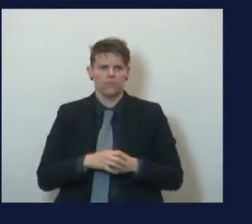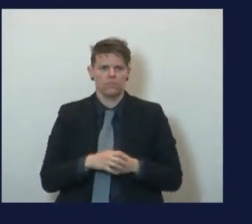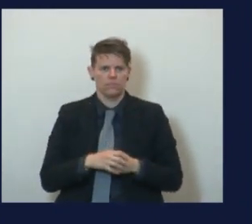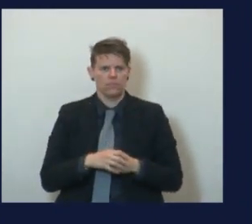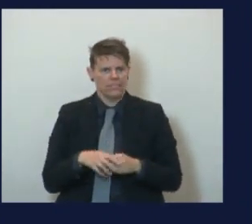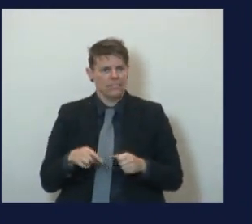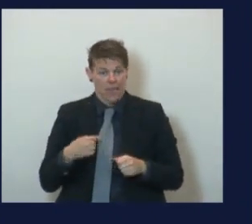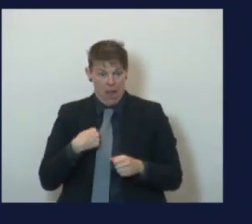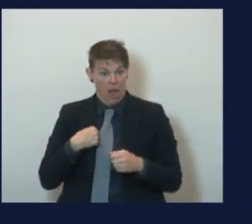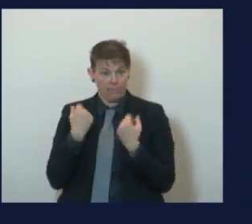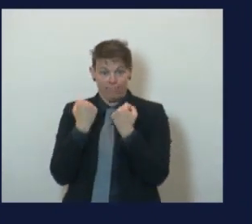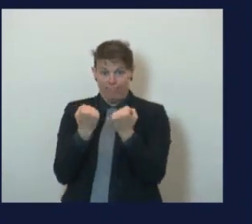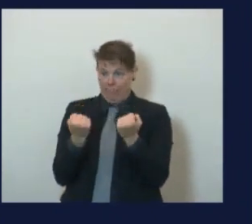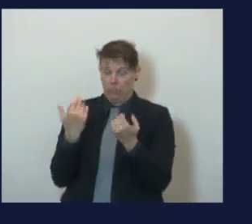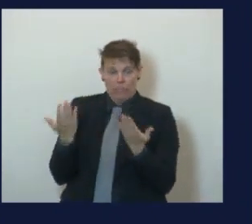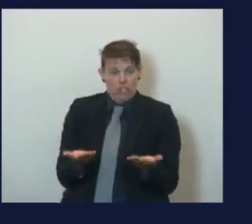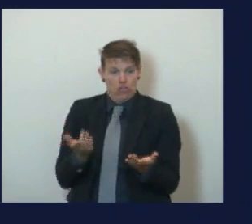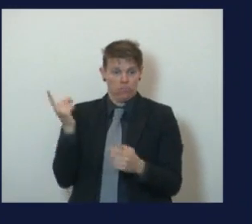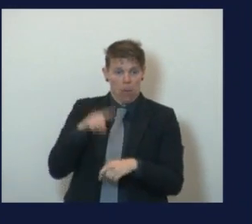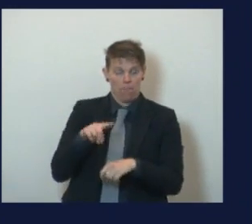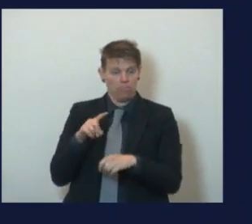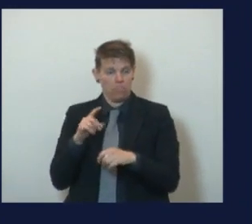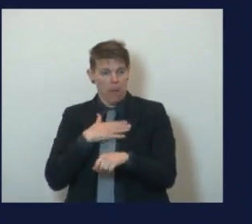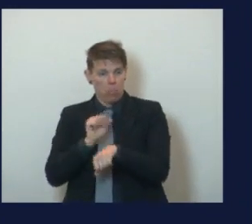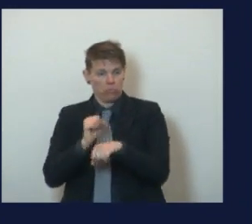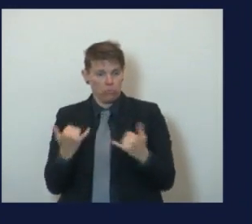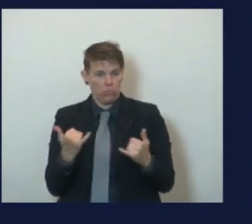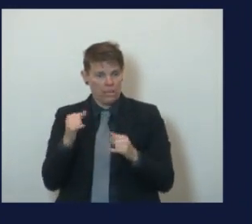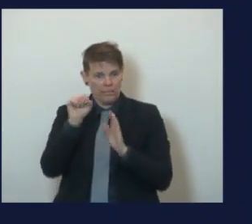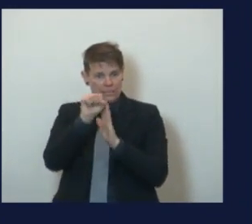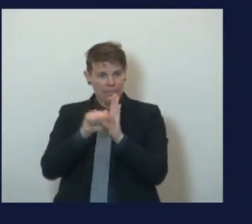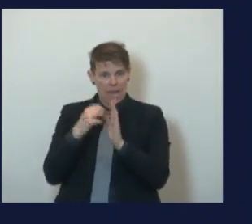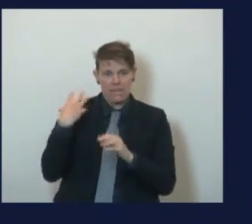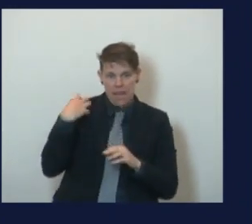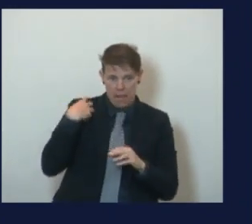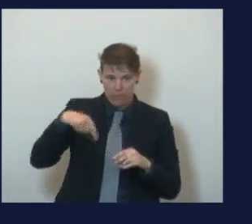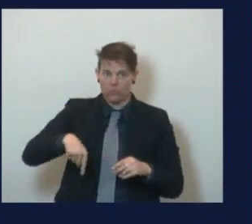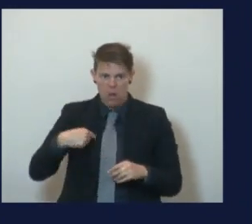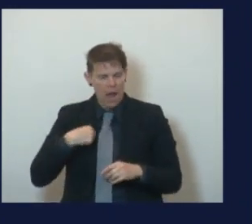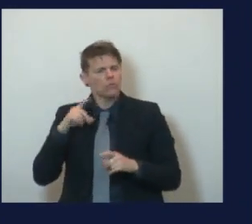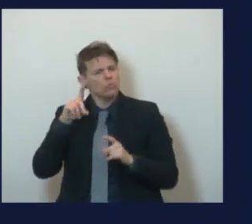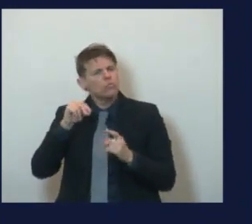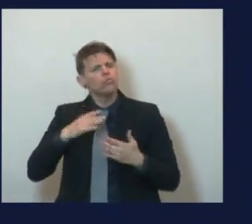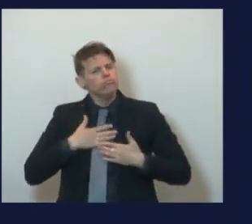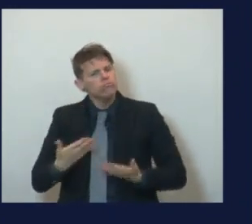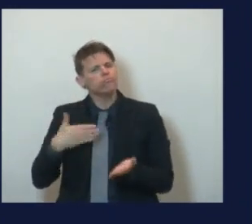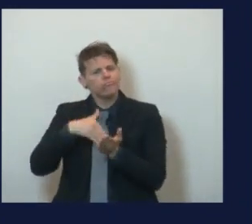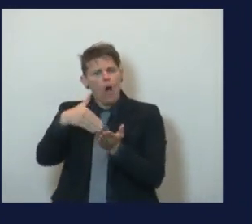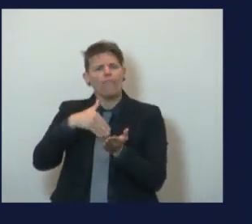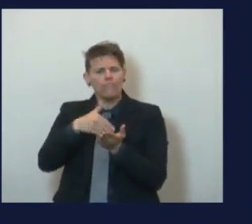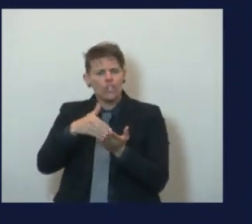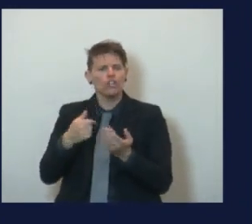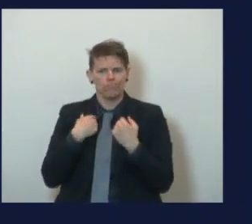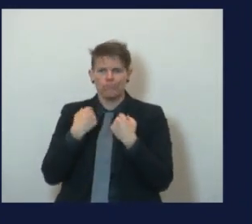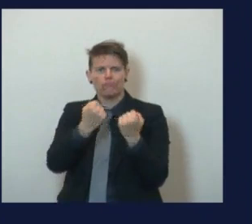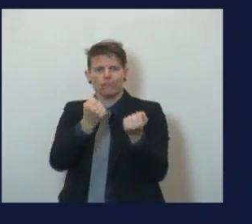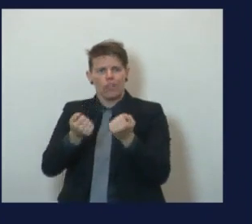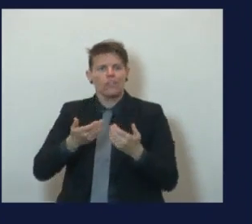I KNOW THAT THAT SOUNDS LIKE WE GIVE THAT MESSAGE TO OFTEN BU I DROVE TO THE CAPITOL TODAY.